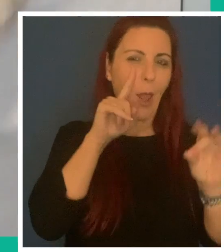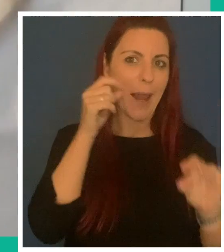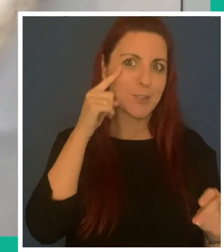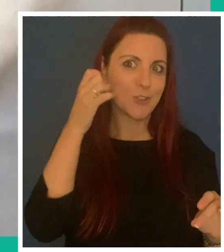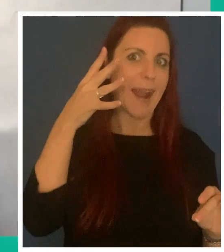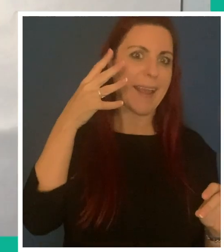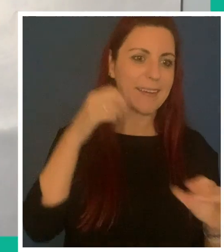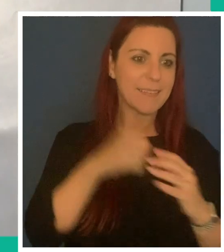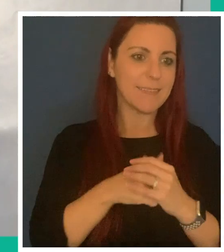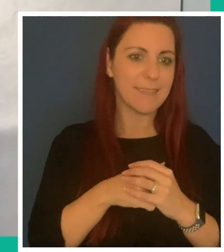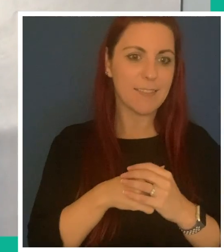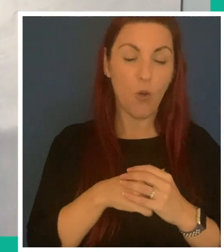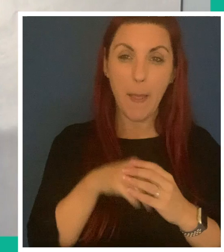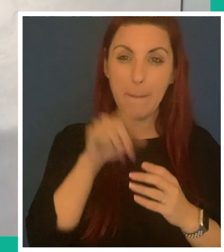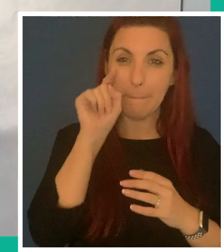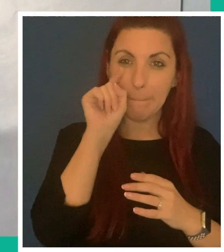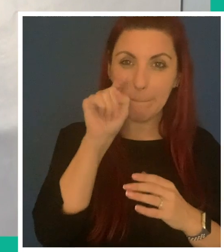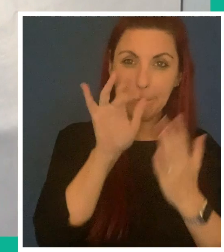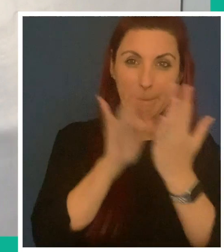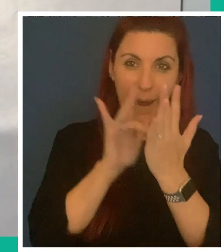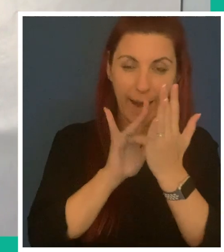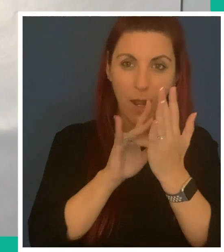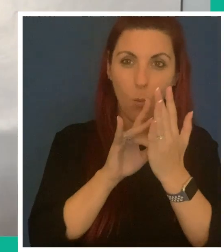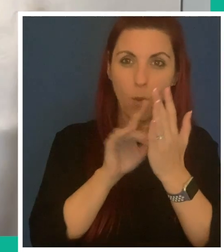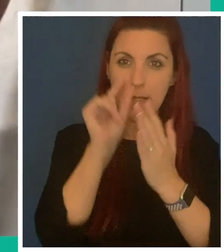So right in the middle of those two circles I'm going to draw two tiny circles.